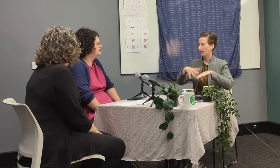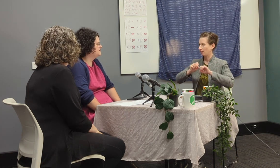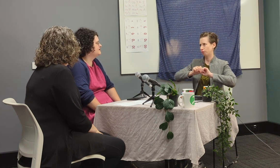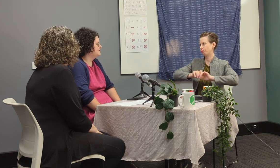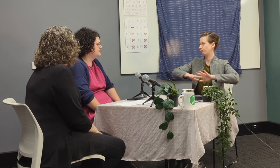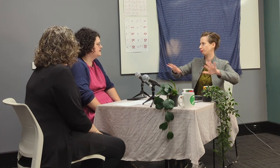project.